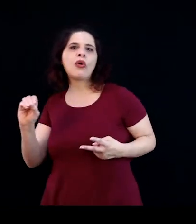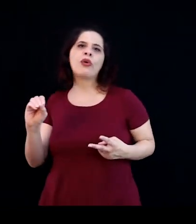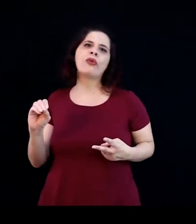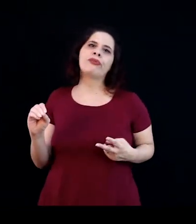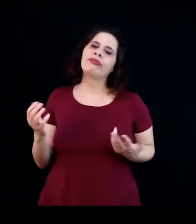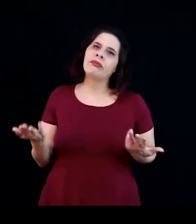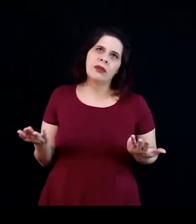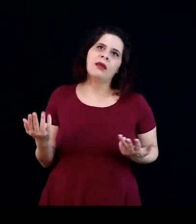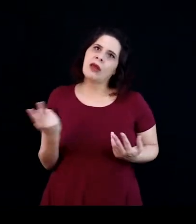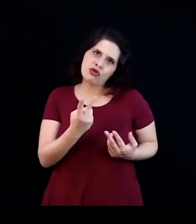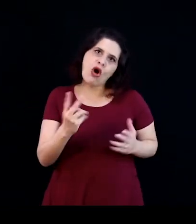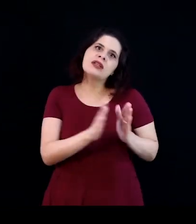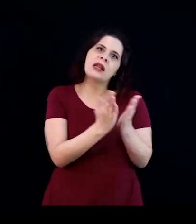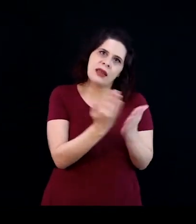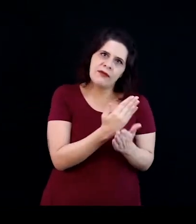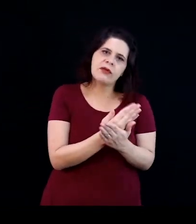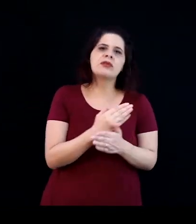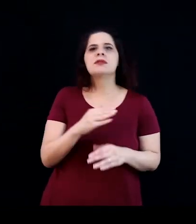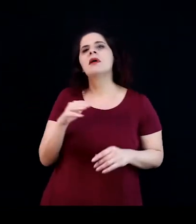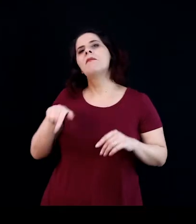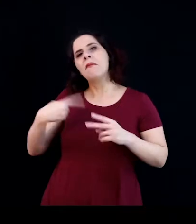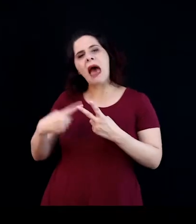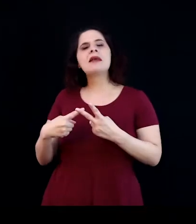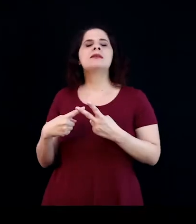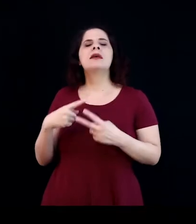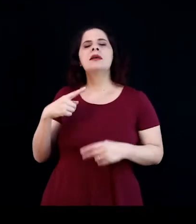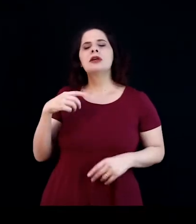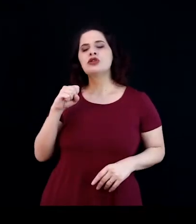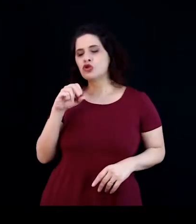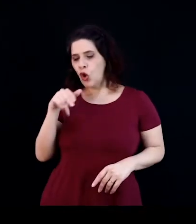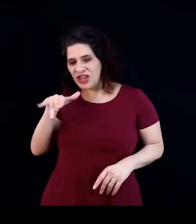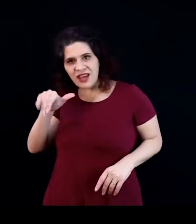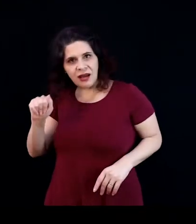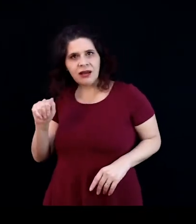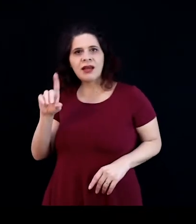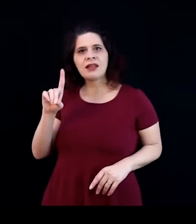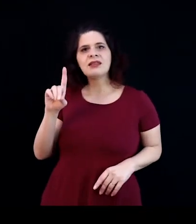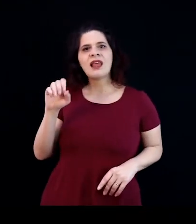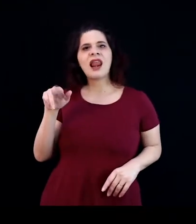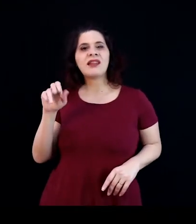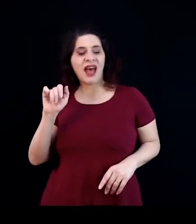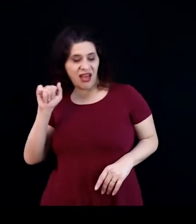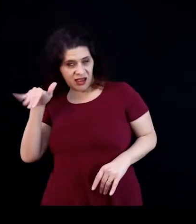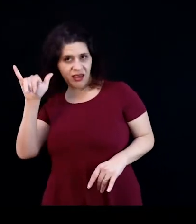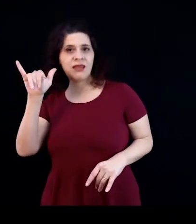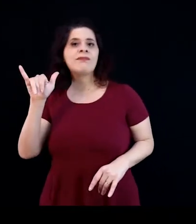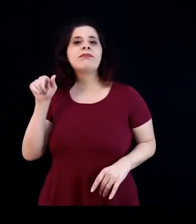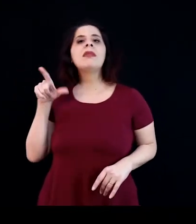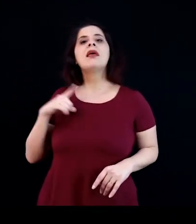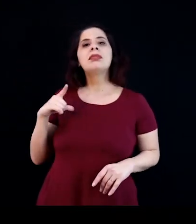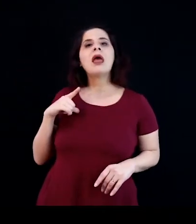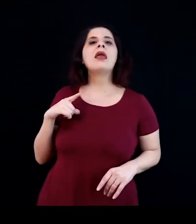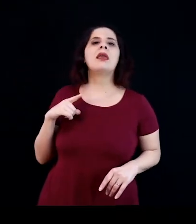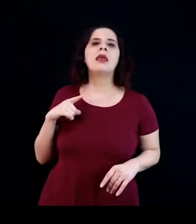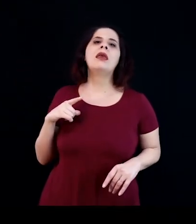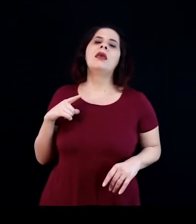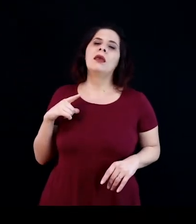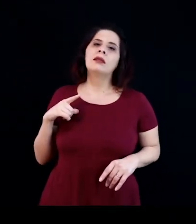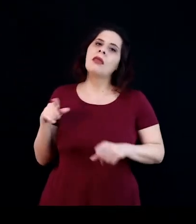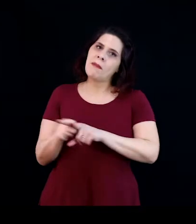The books by Matisse and Picasso, and Sonia Delaunay’s are books